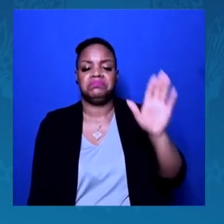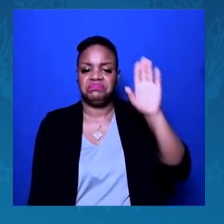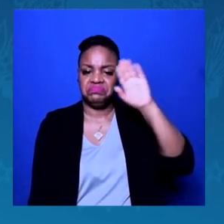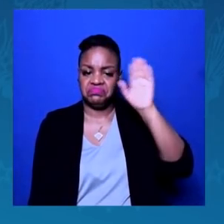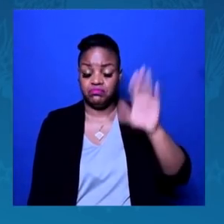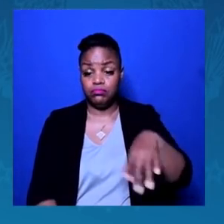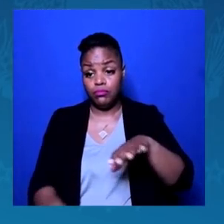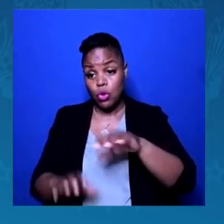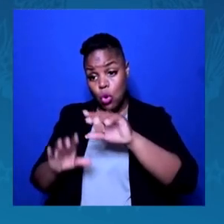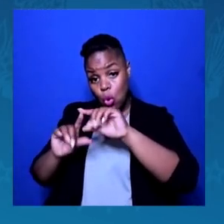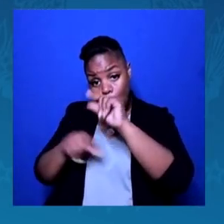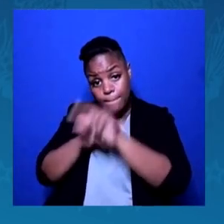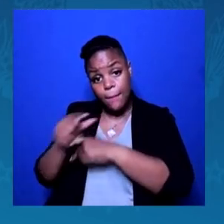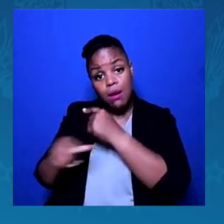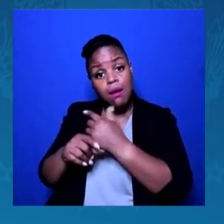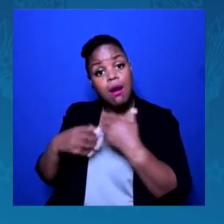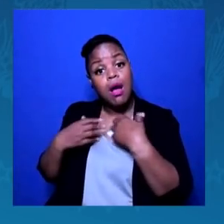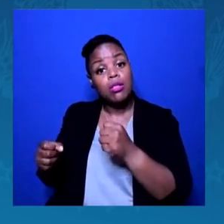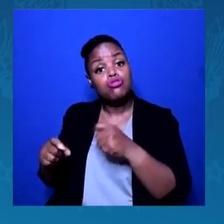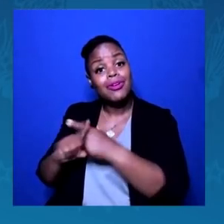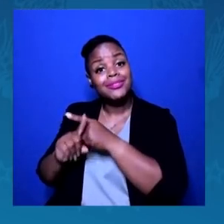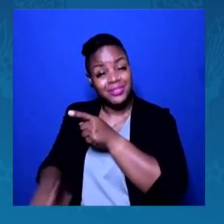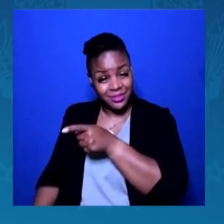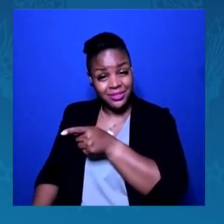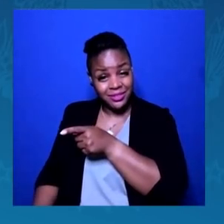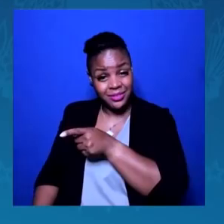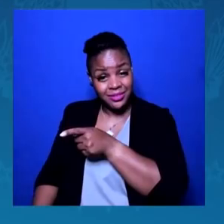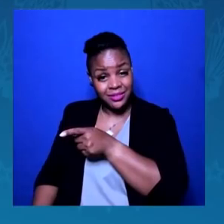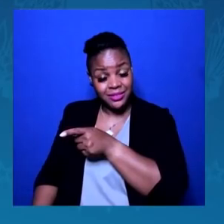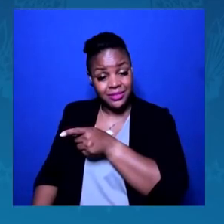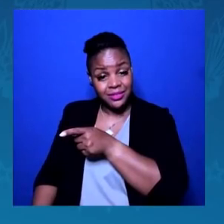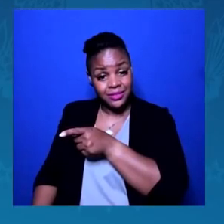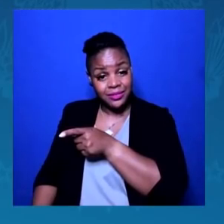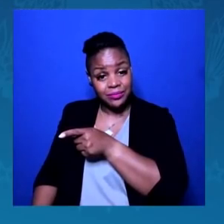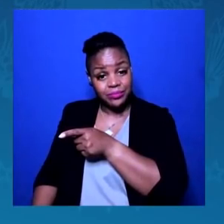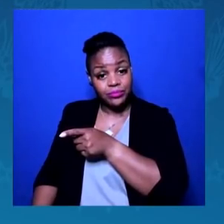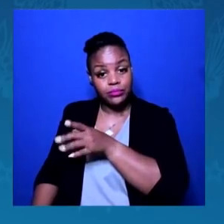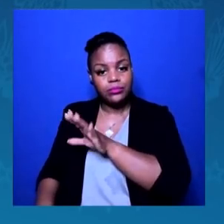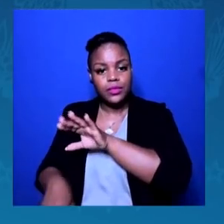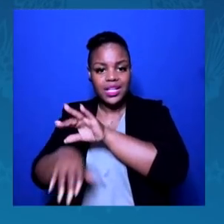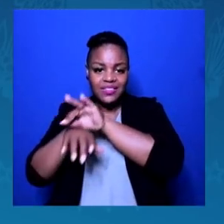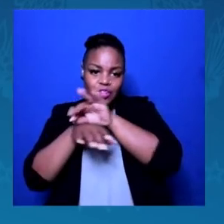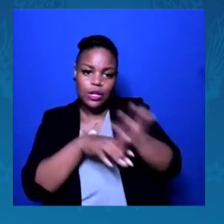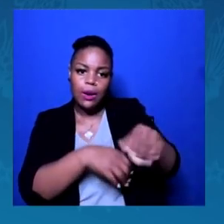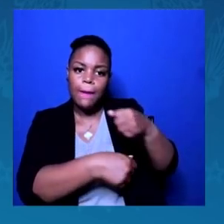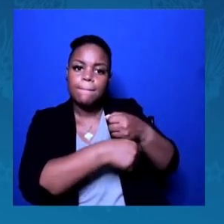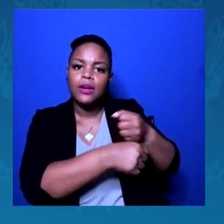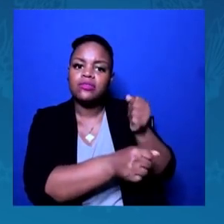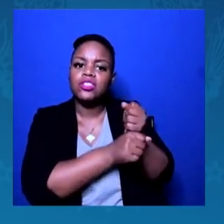and the production then of necessary goods and how that can have a global impact on economies,